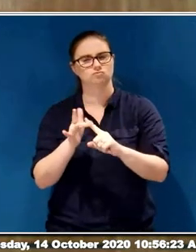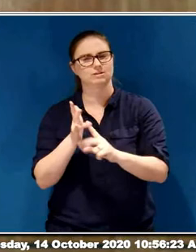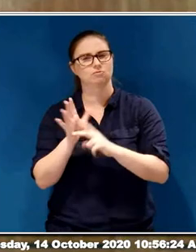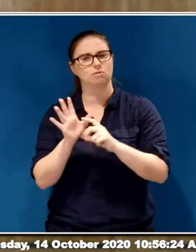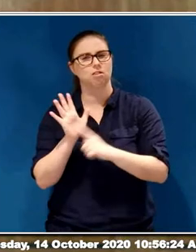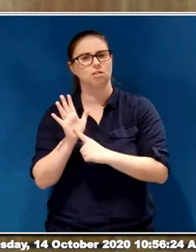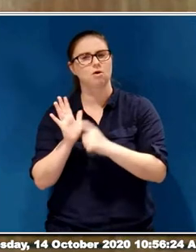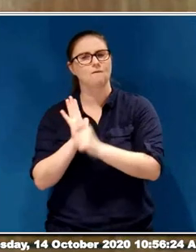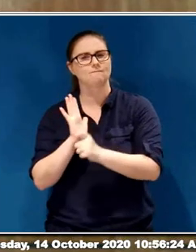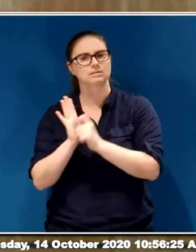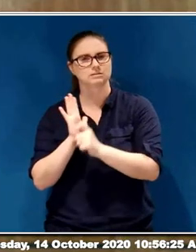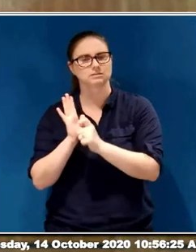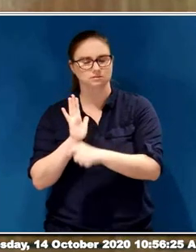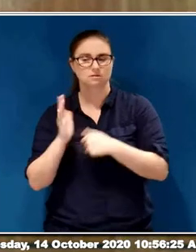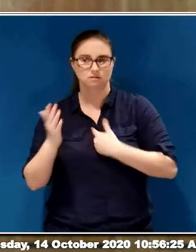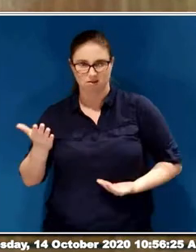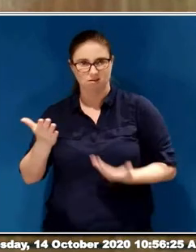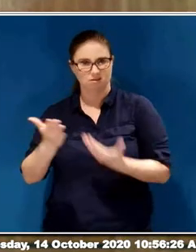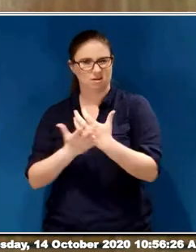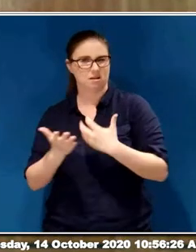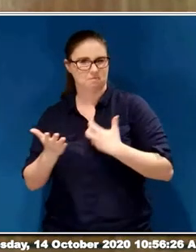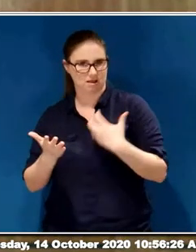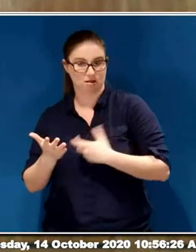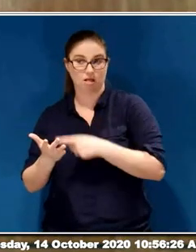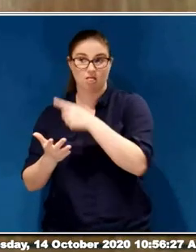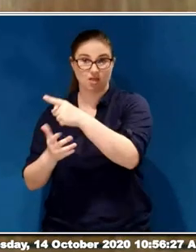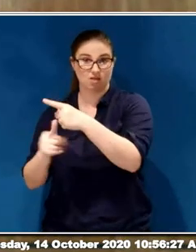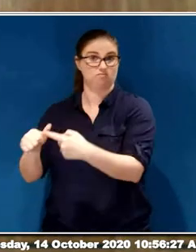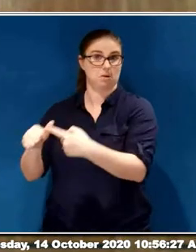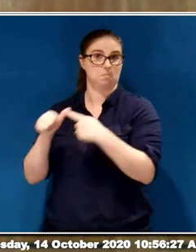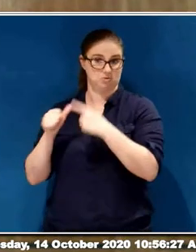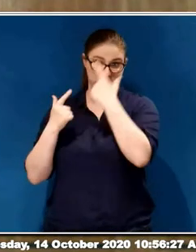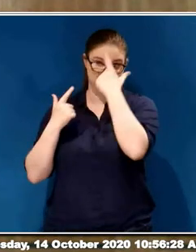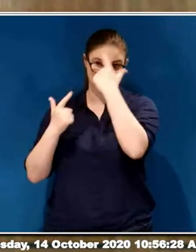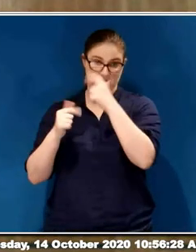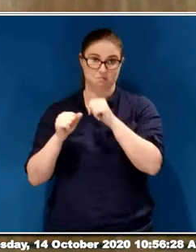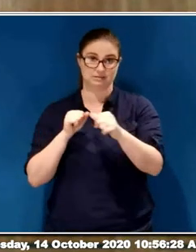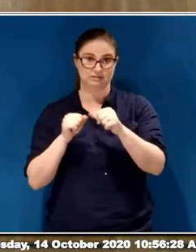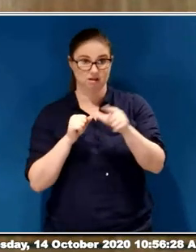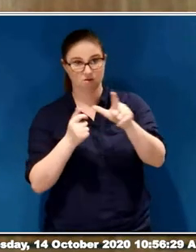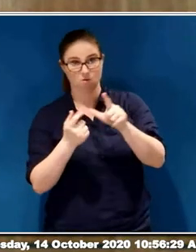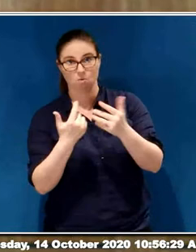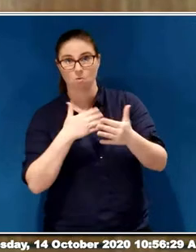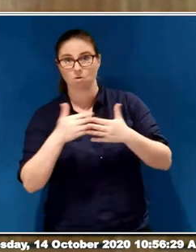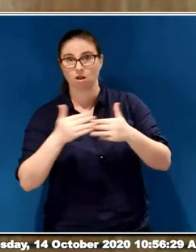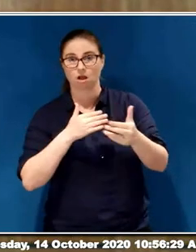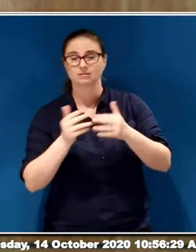When I --- and I emailed to ask if that was going to be happening, to which I got no reply.